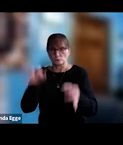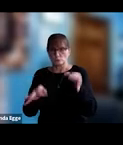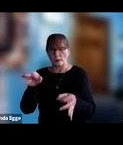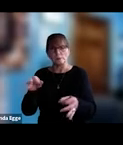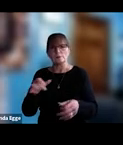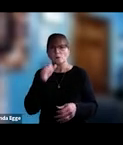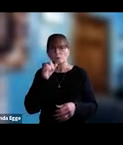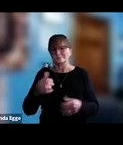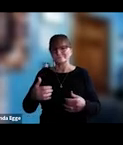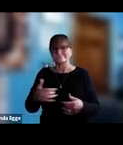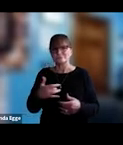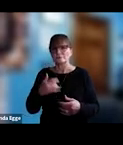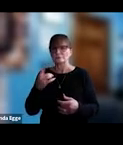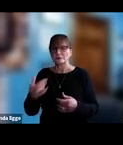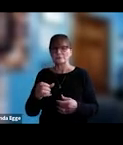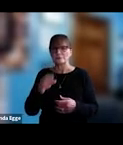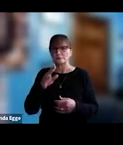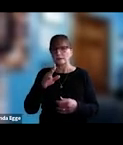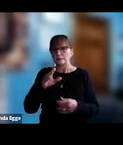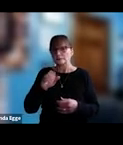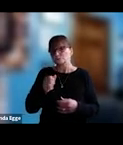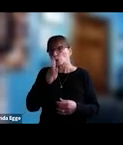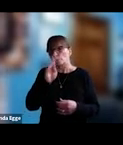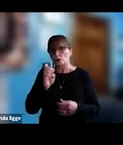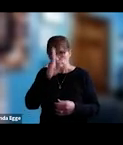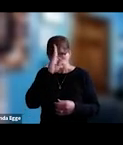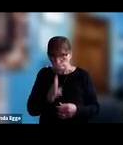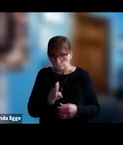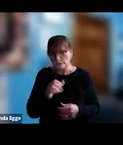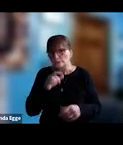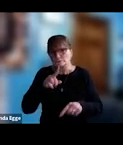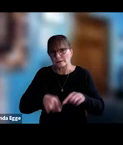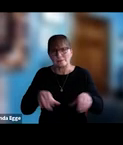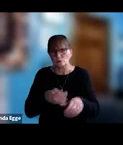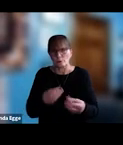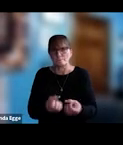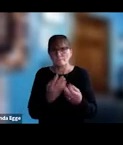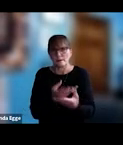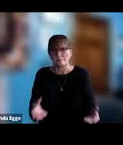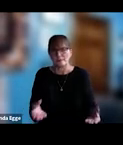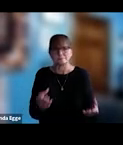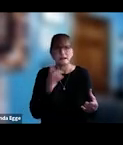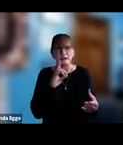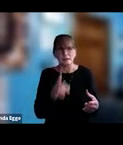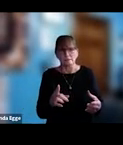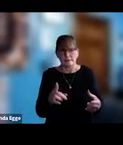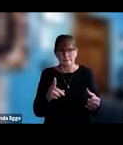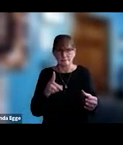which means that sober, she is not able to do many things like being able to proceed with the proceedings